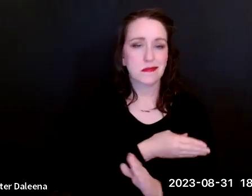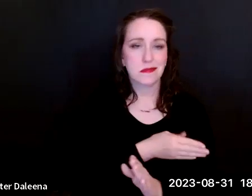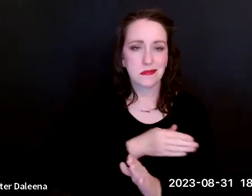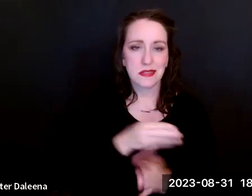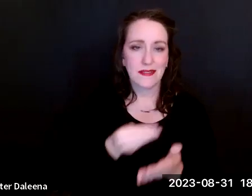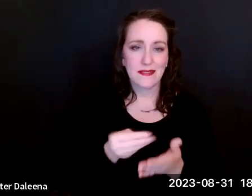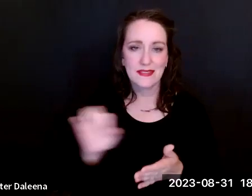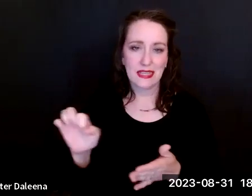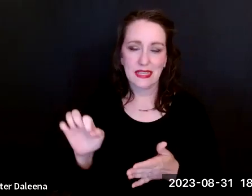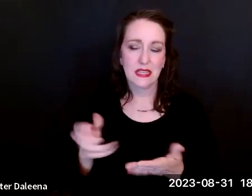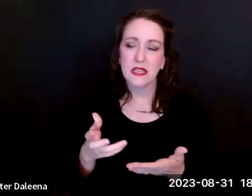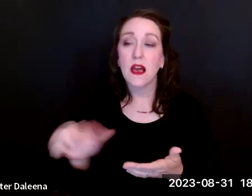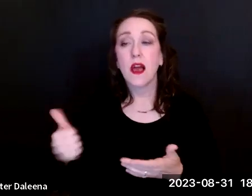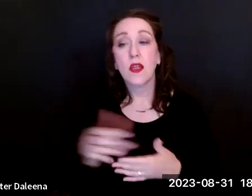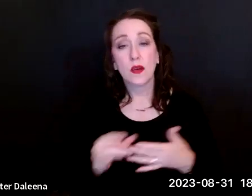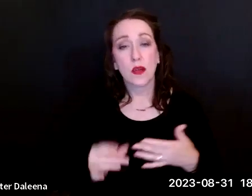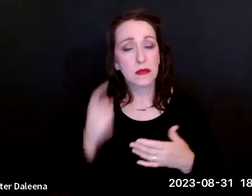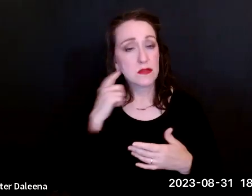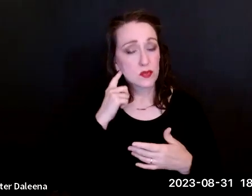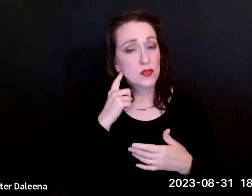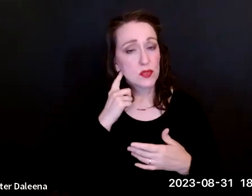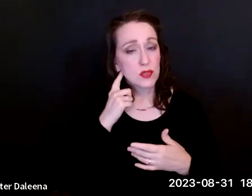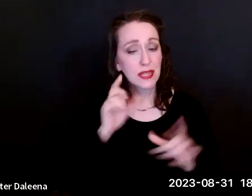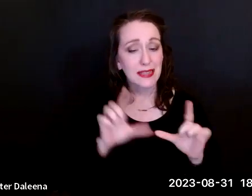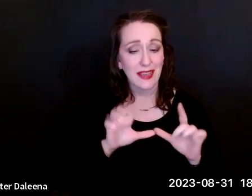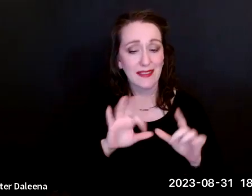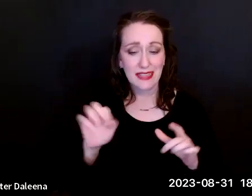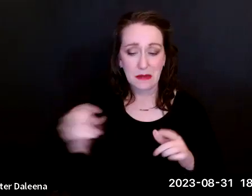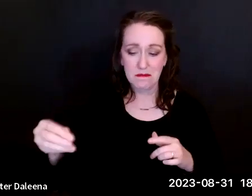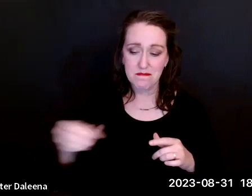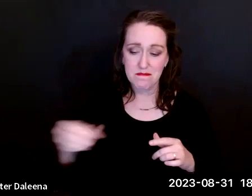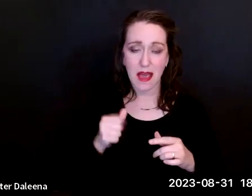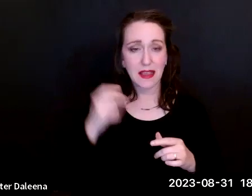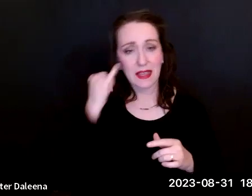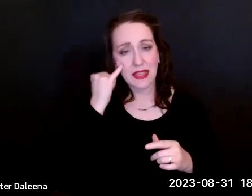the other comment we heard was that licensing fees should be refunded if the application is denied